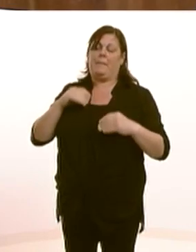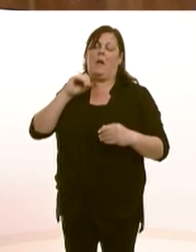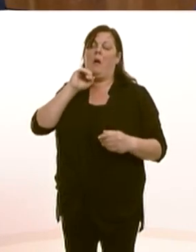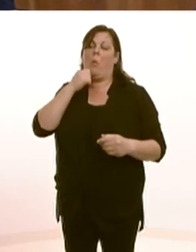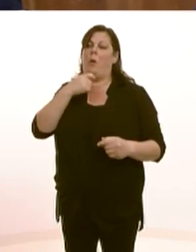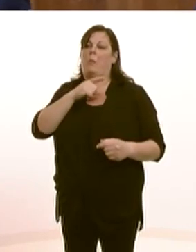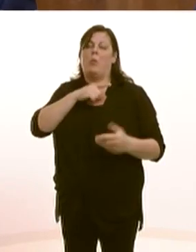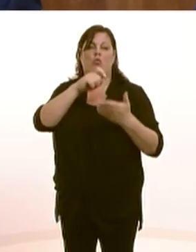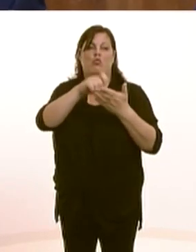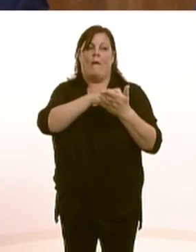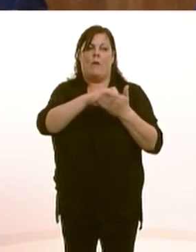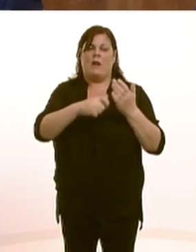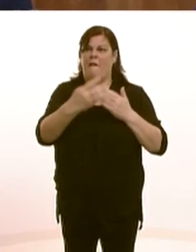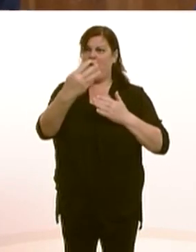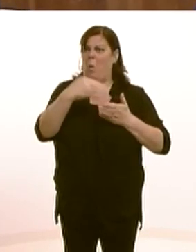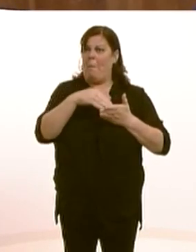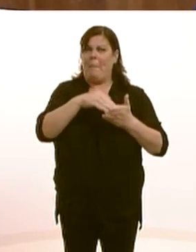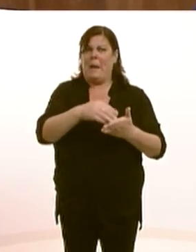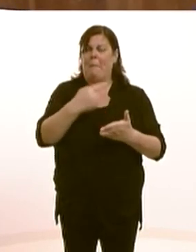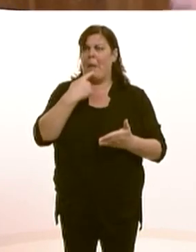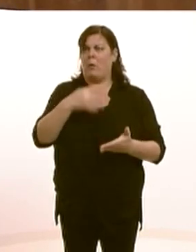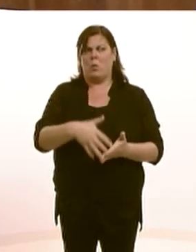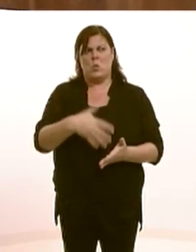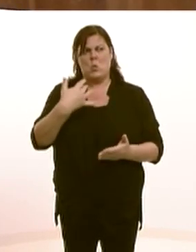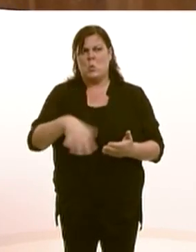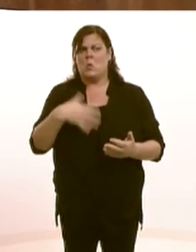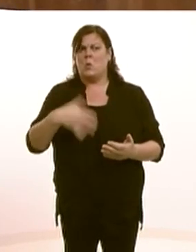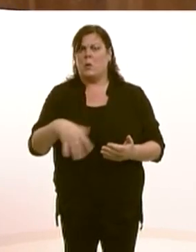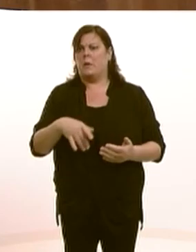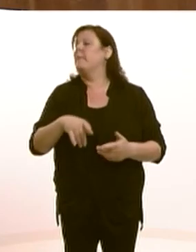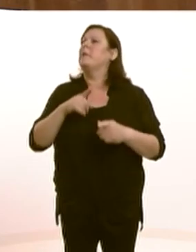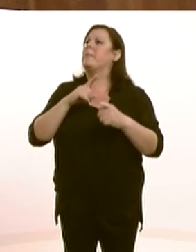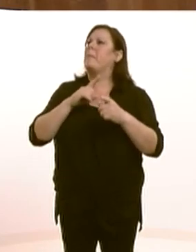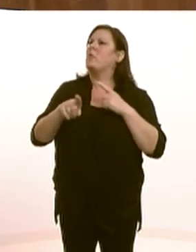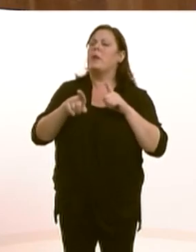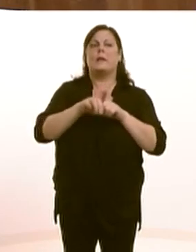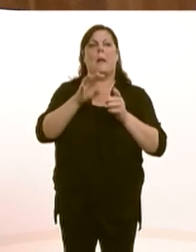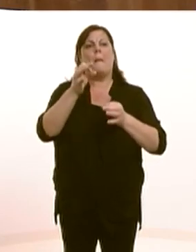£4 million would be of particular help, given the fact that political parties in their manifestos